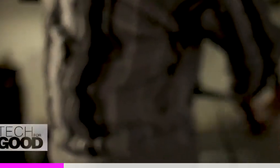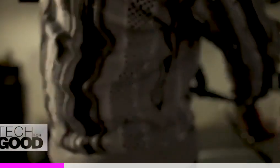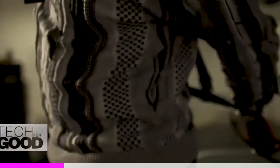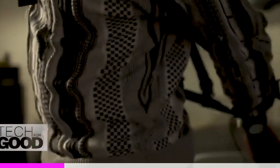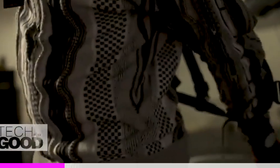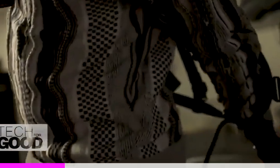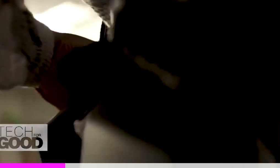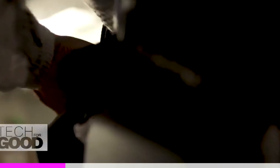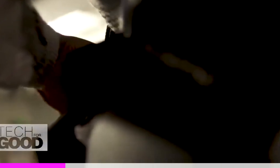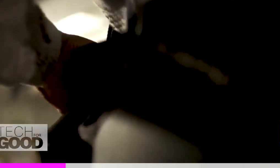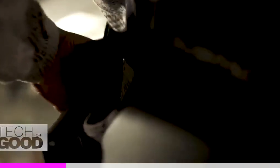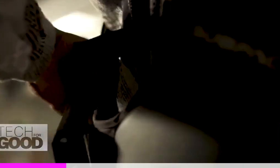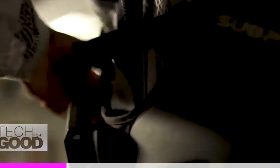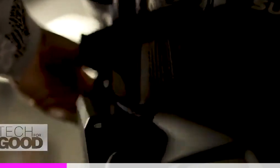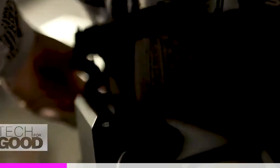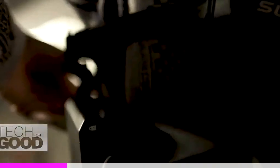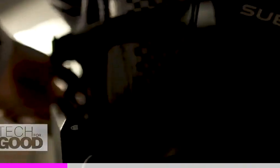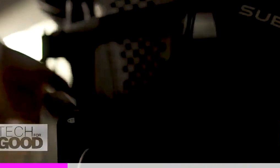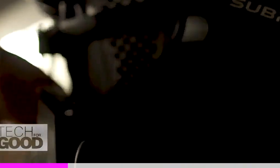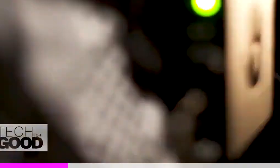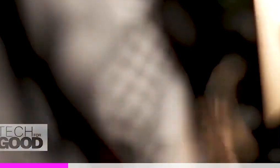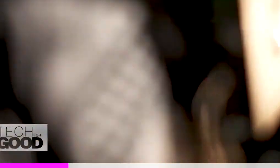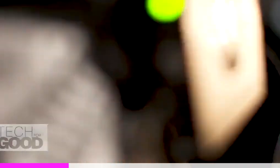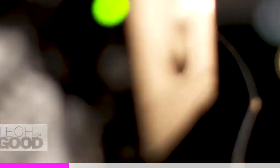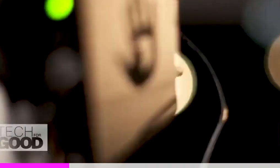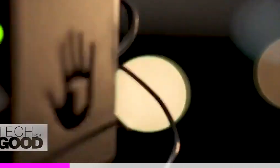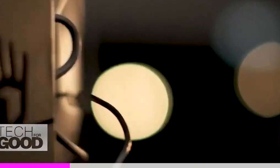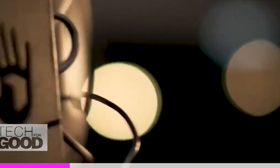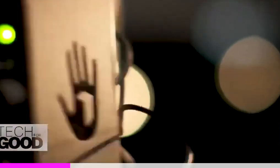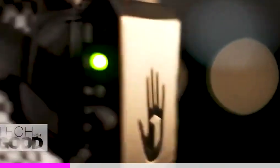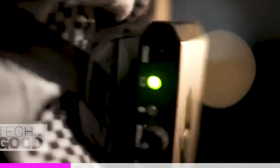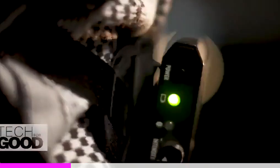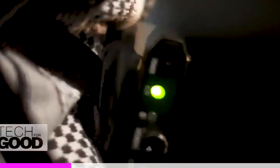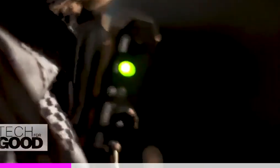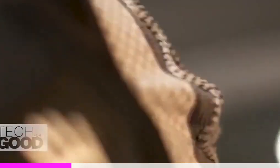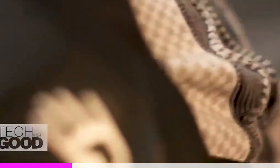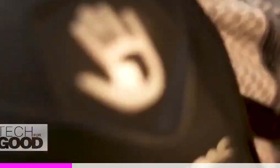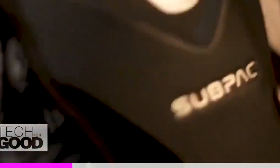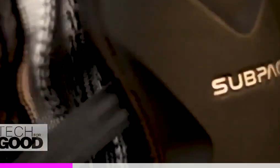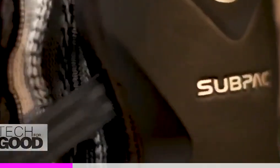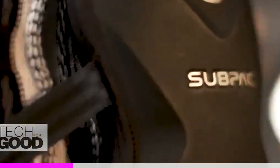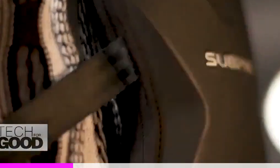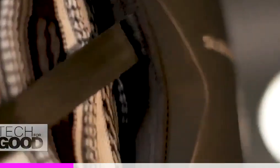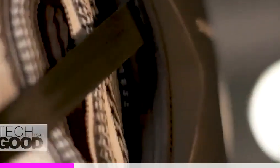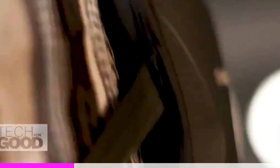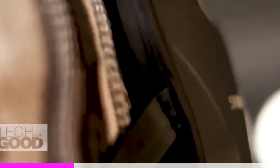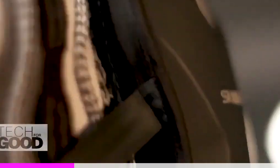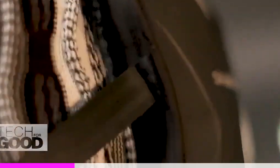experiences music through pulses against his body instead of sound waves in his ears.